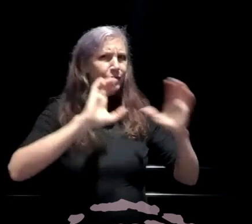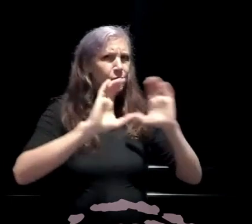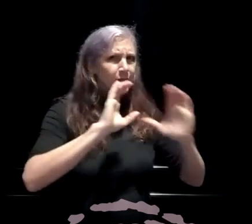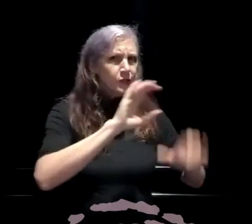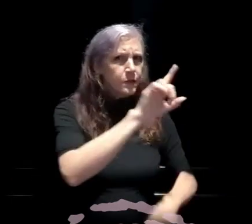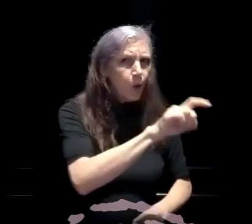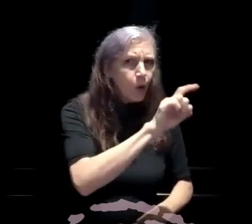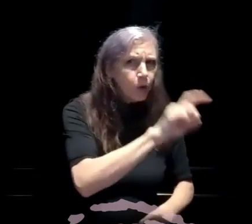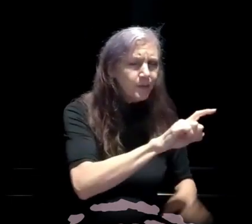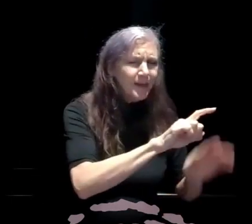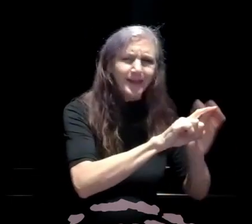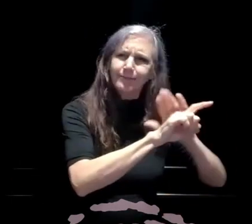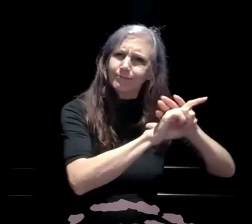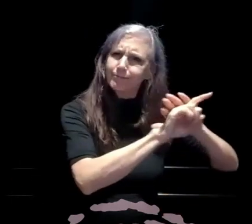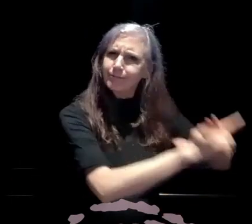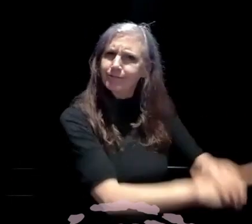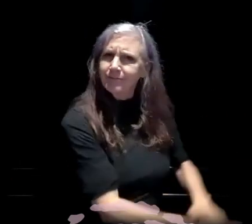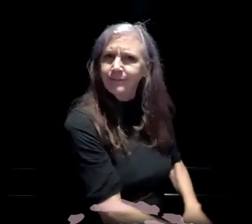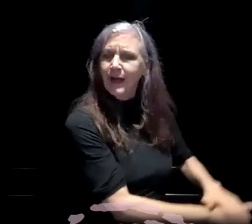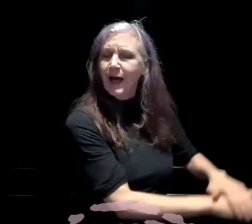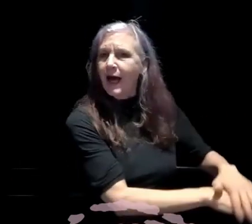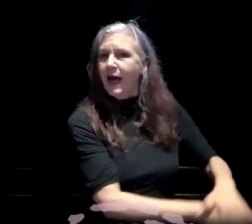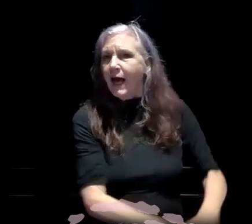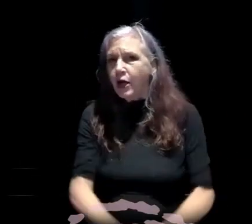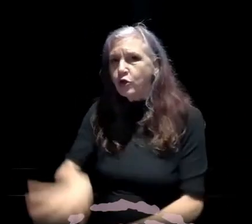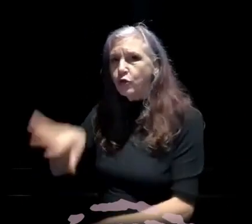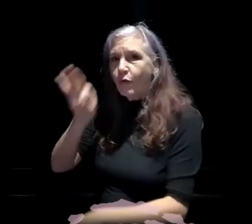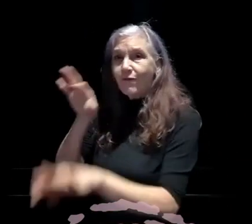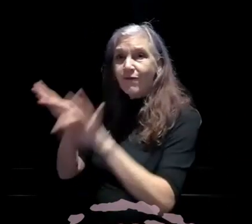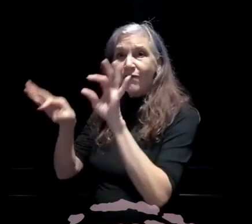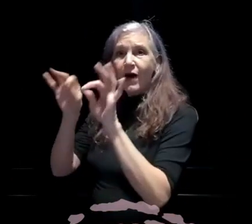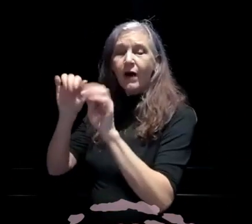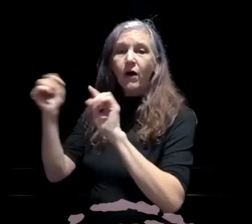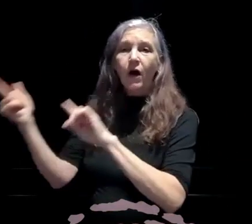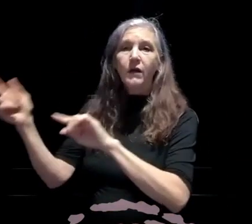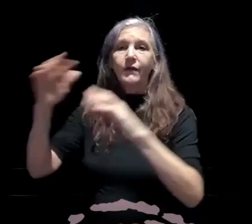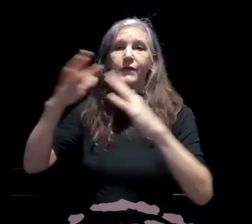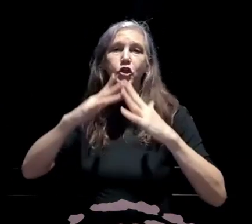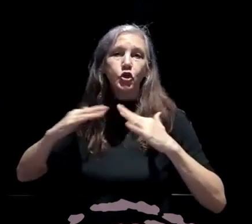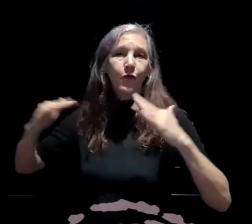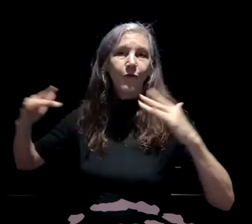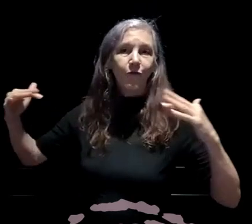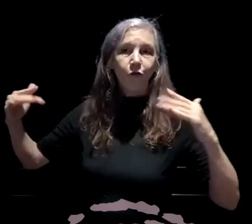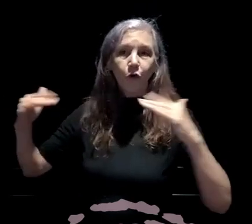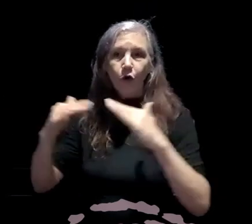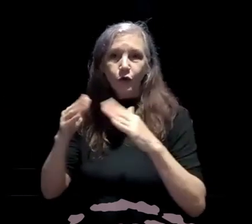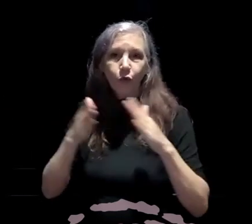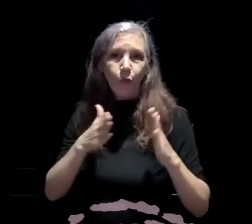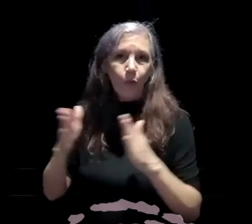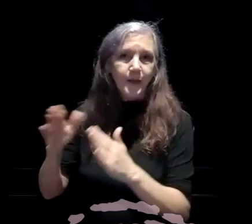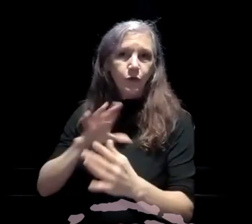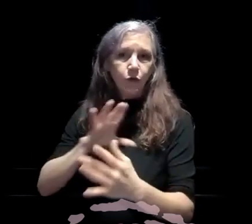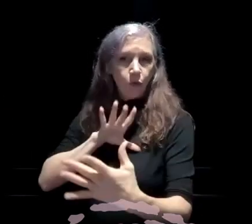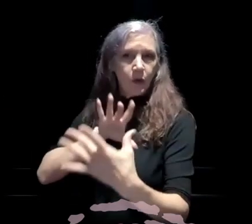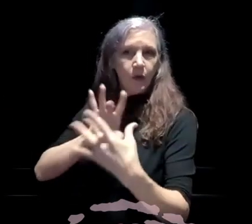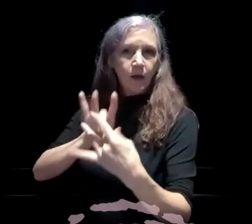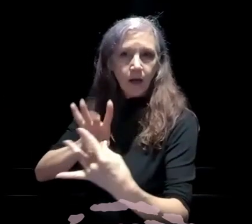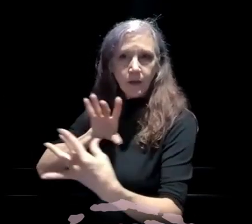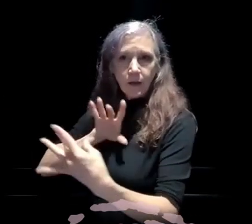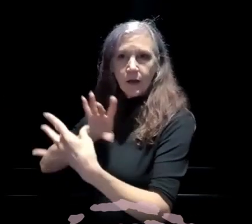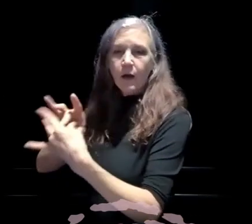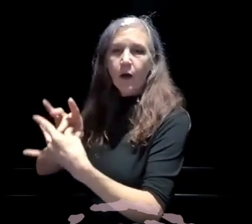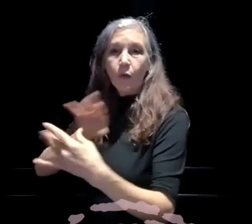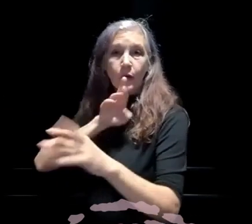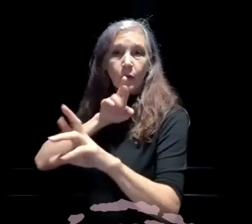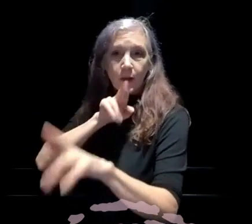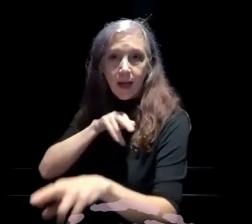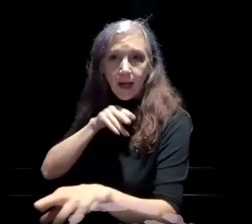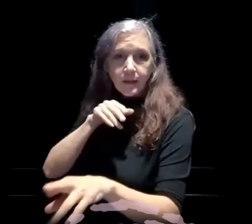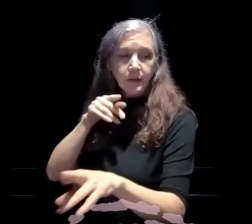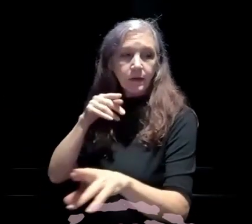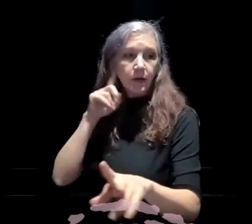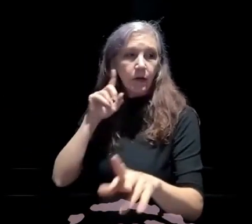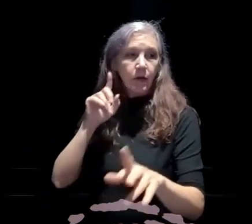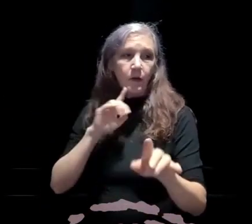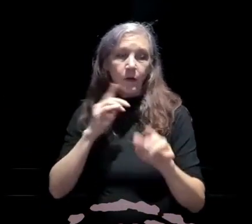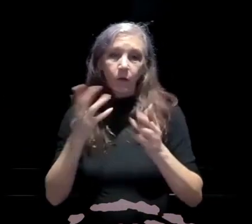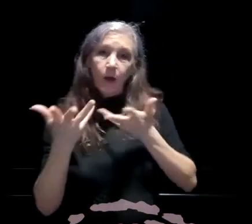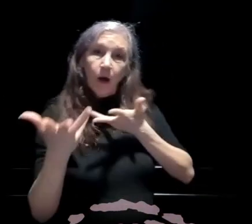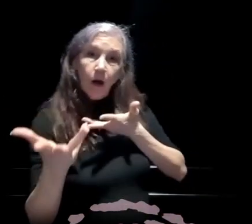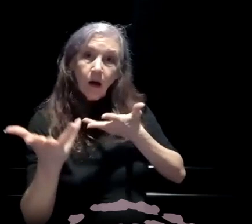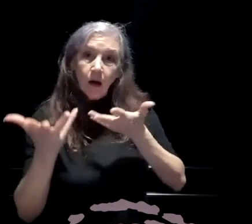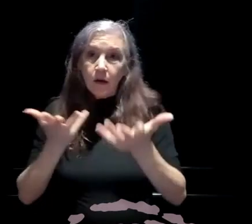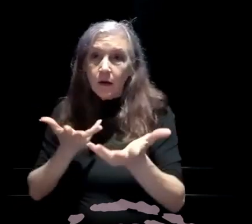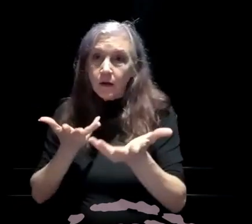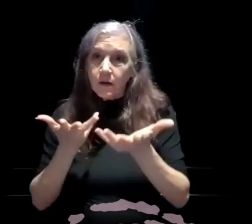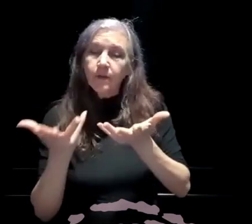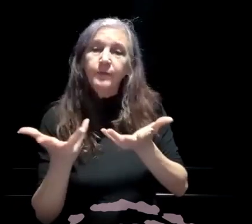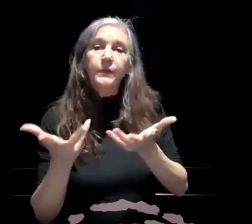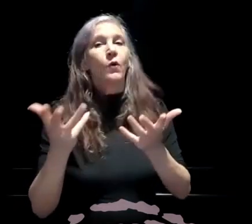And uncover all the diverse ways that we can connect. As we react and we respond to what's happening.